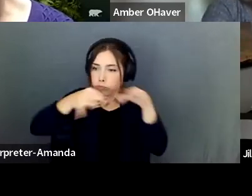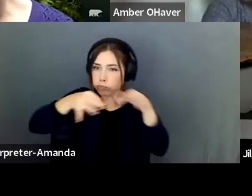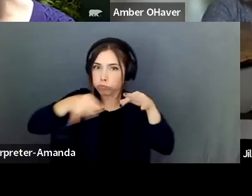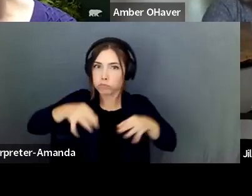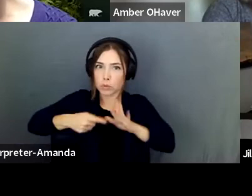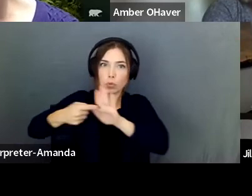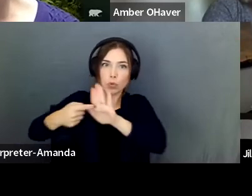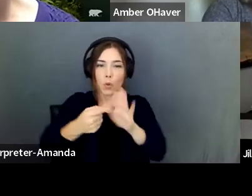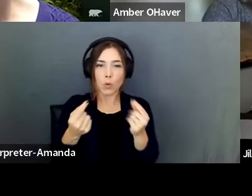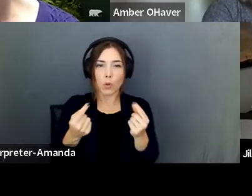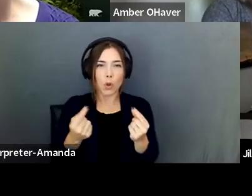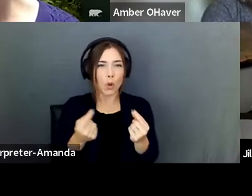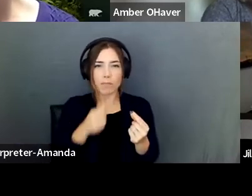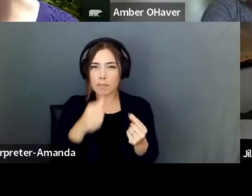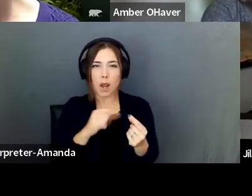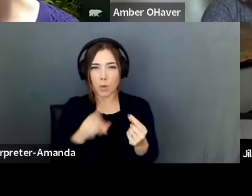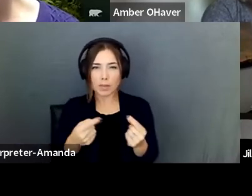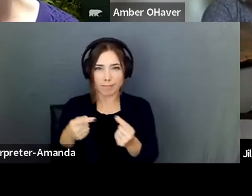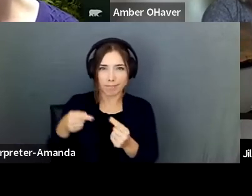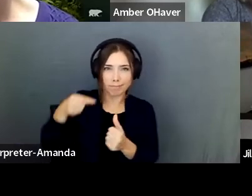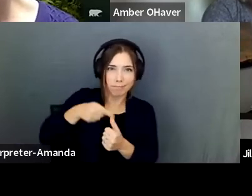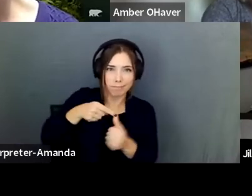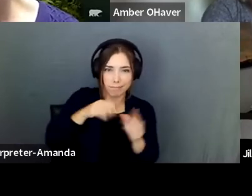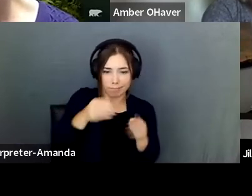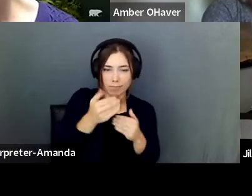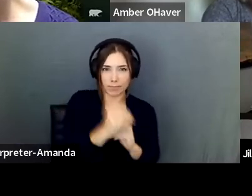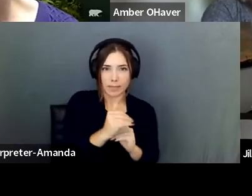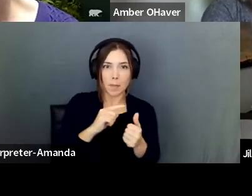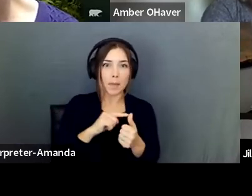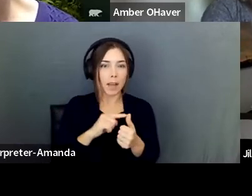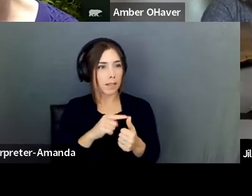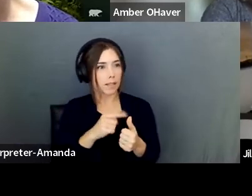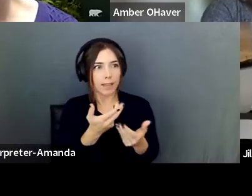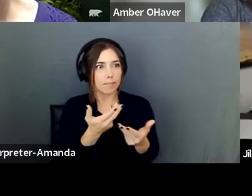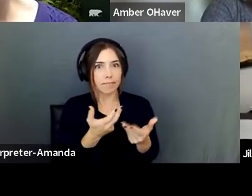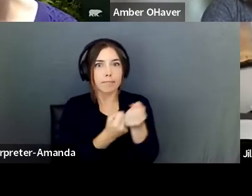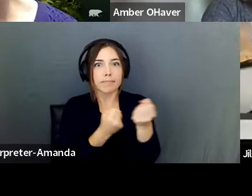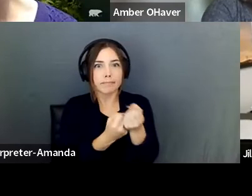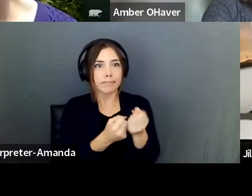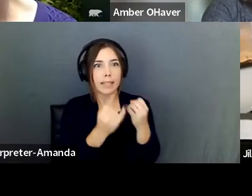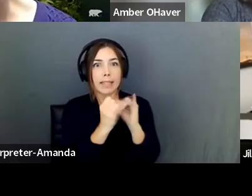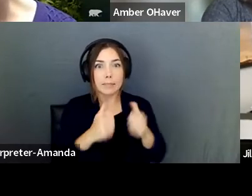Peer mentoring, I mean I can go on and on.